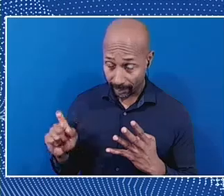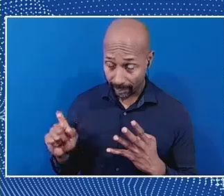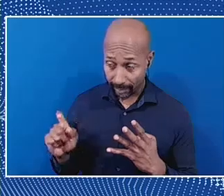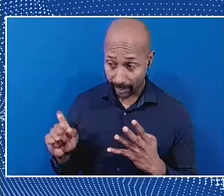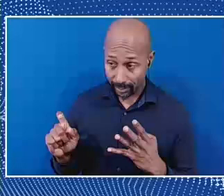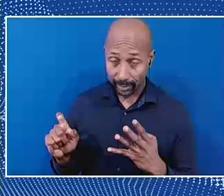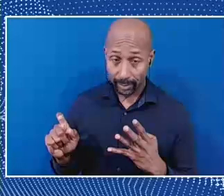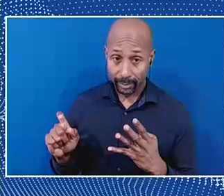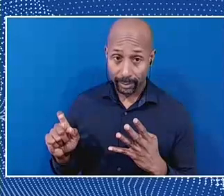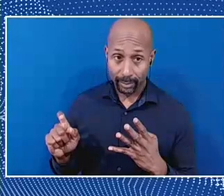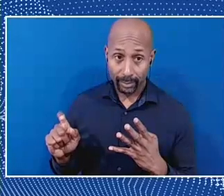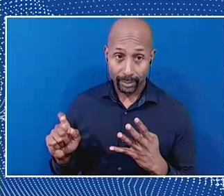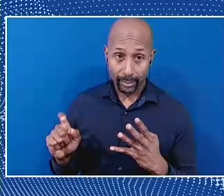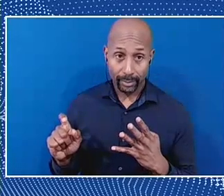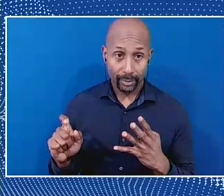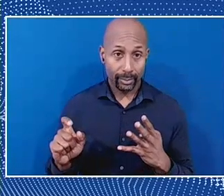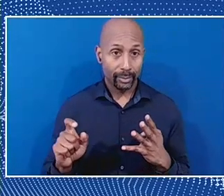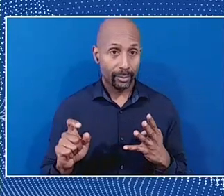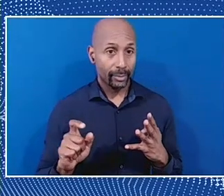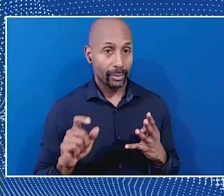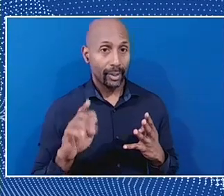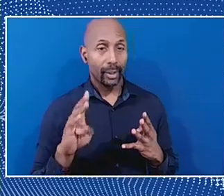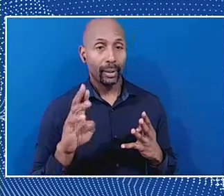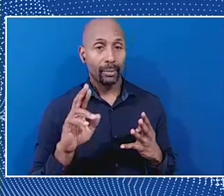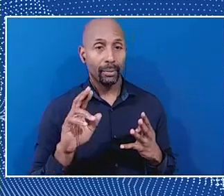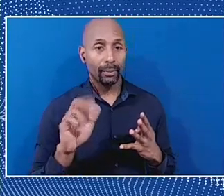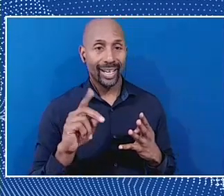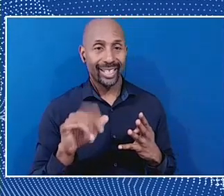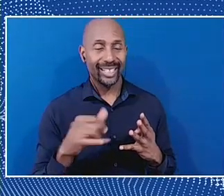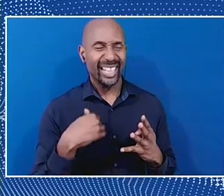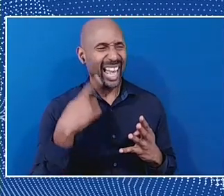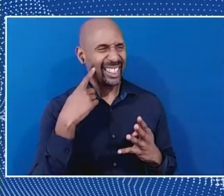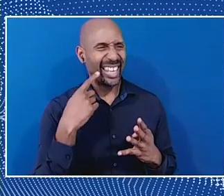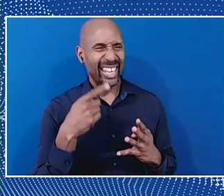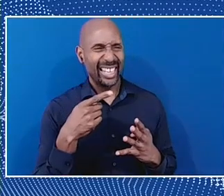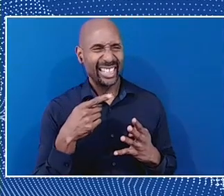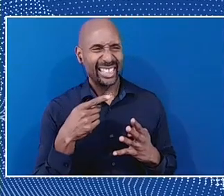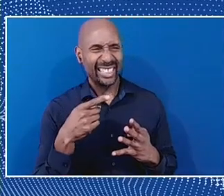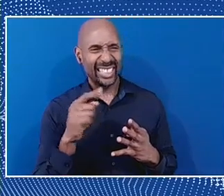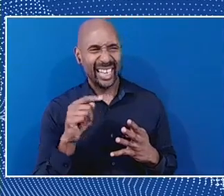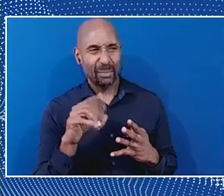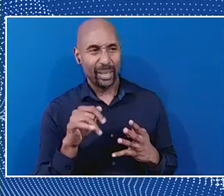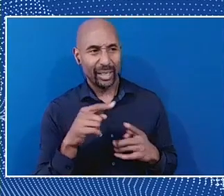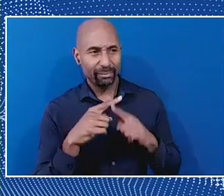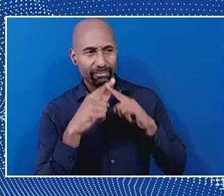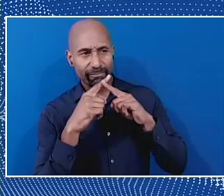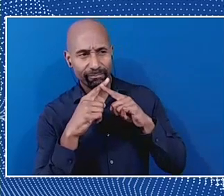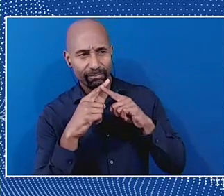I think you're muted, Tamy. Yes. My screen went black and I couldn't find the unmute button.